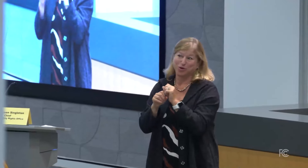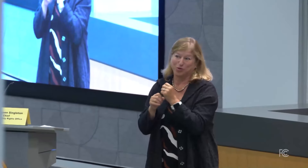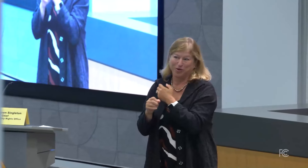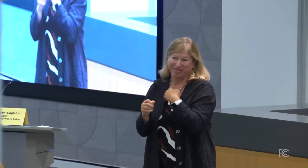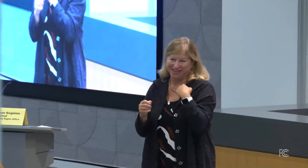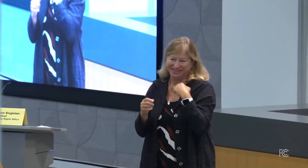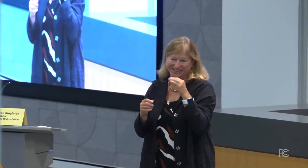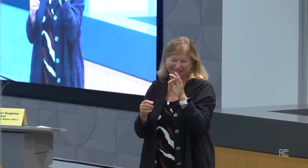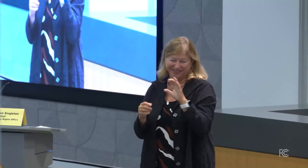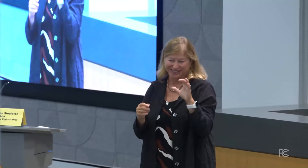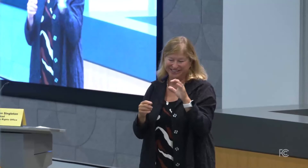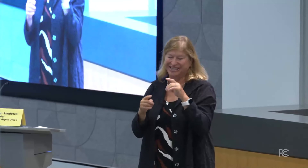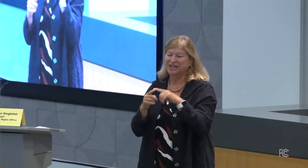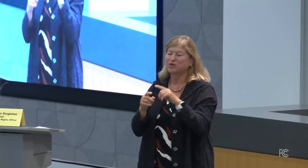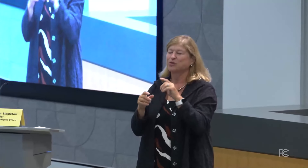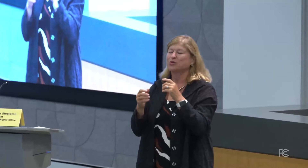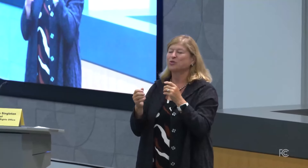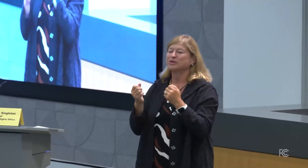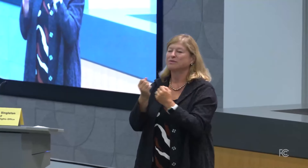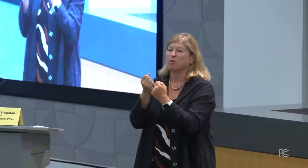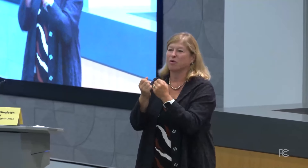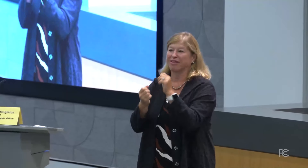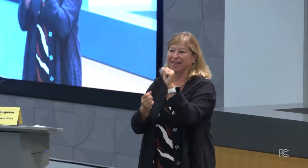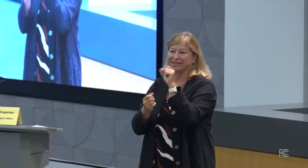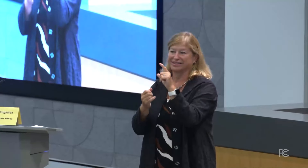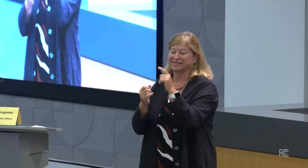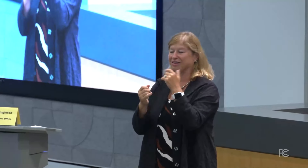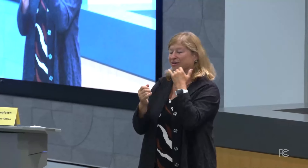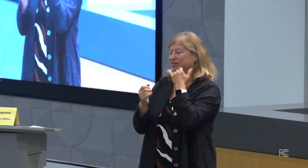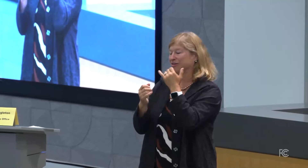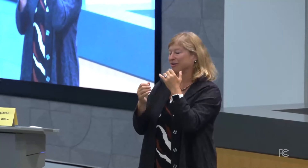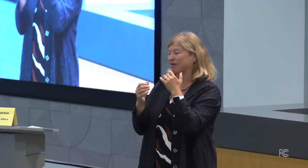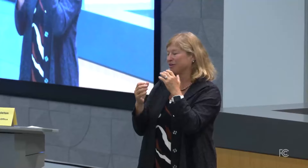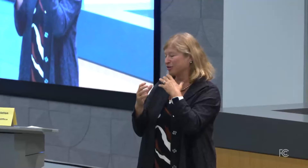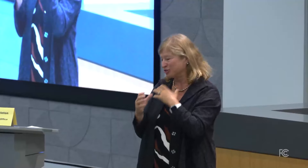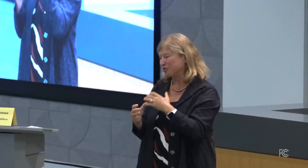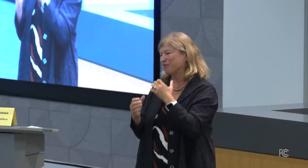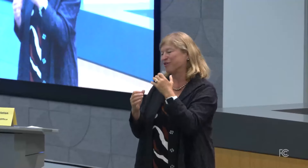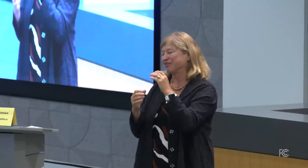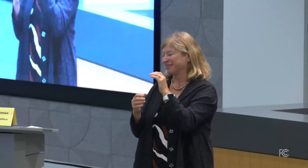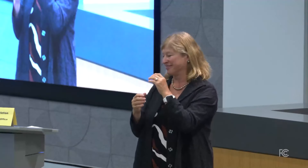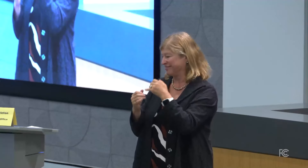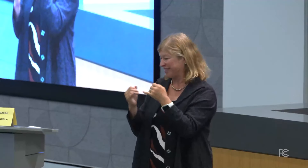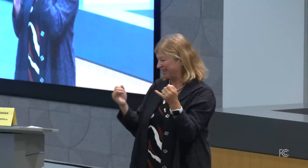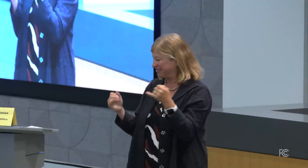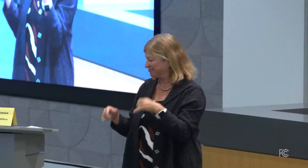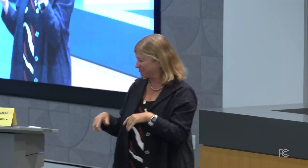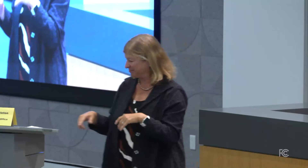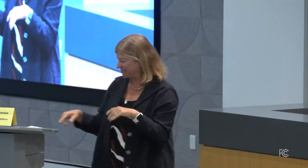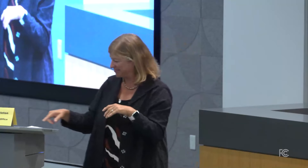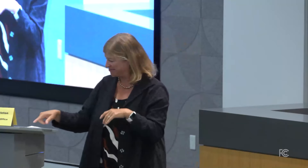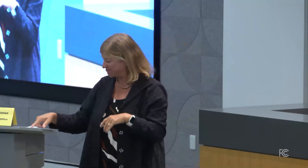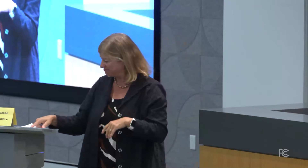WE WILL BE PROVIDING A DEMONSTRATION TODAY. I WOULD LIKE TO SAY THANK